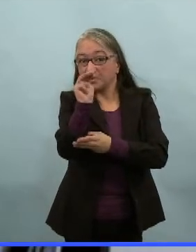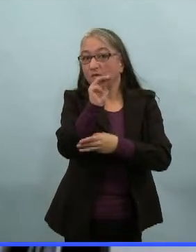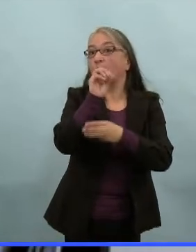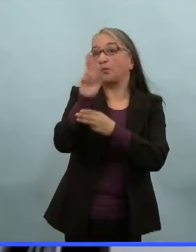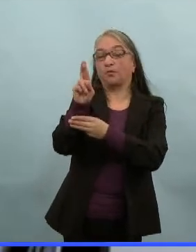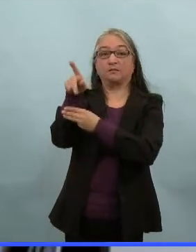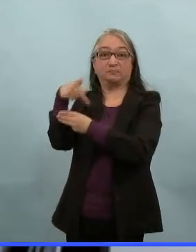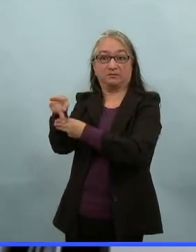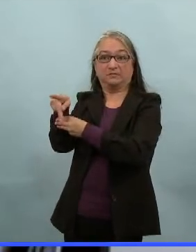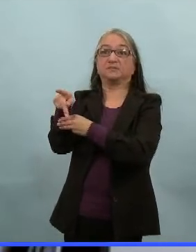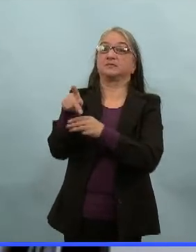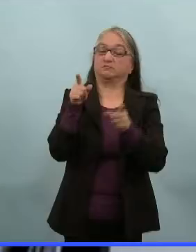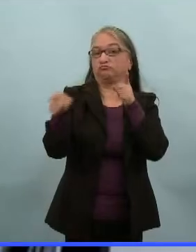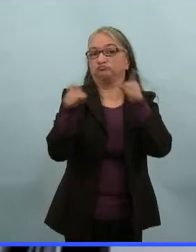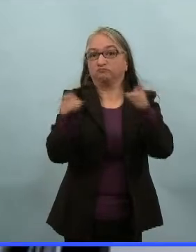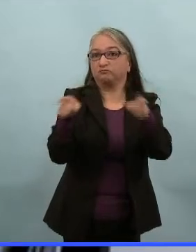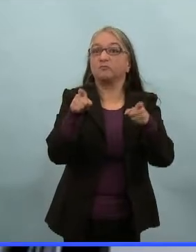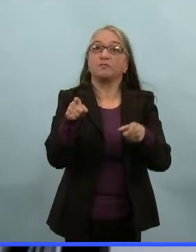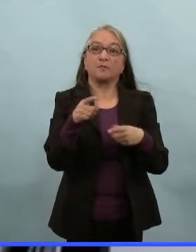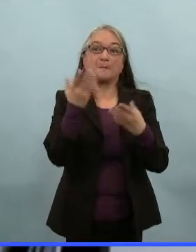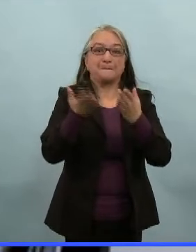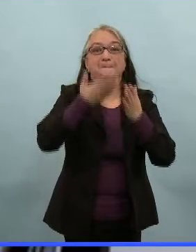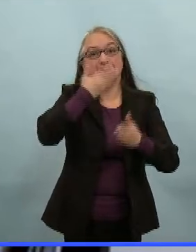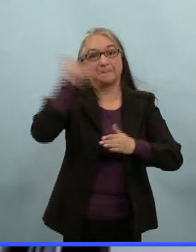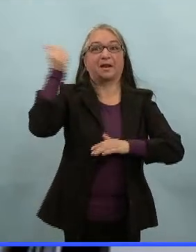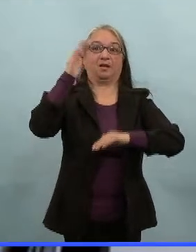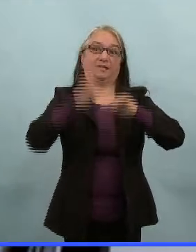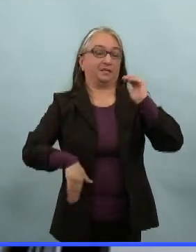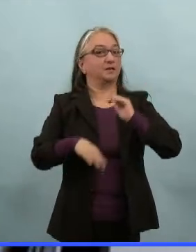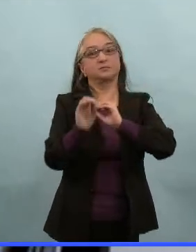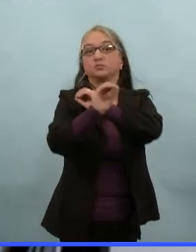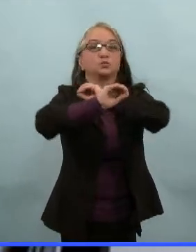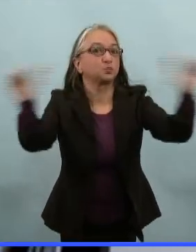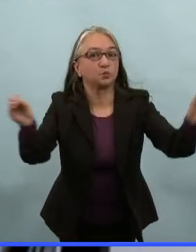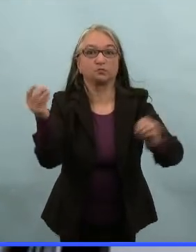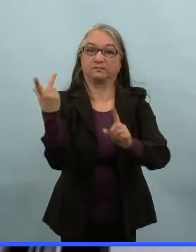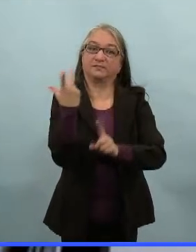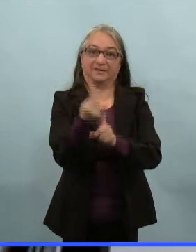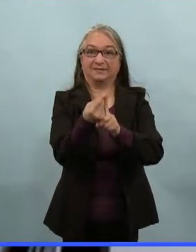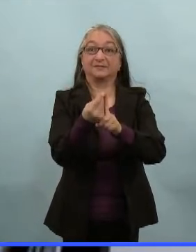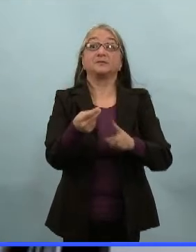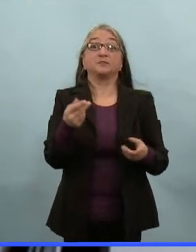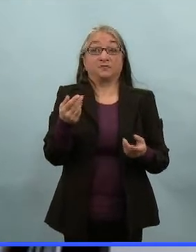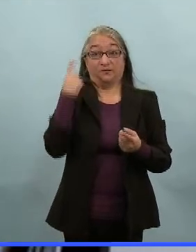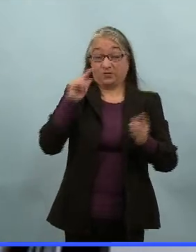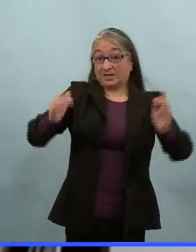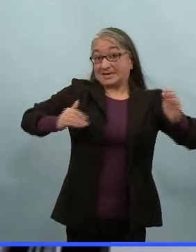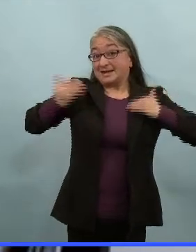but when we have two options available pfizer is preferred for young people this is because while